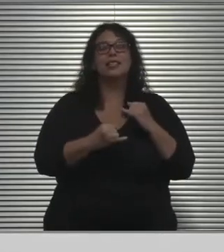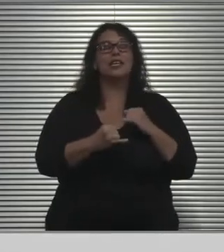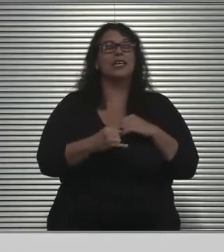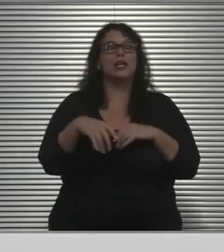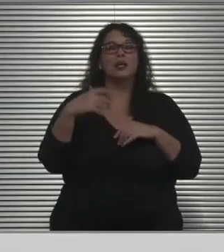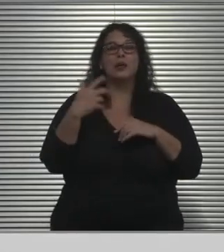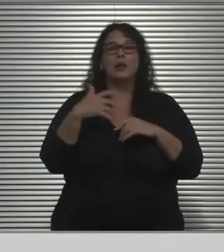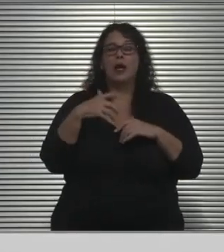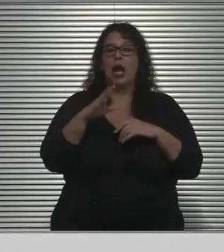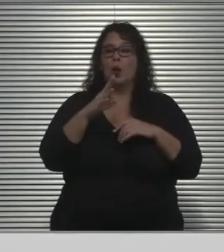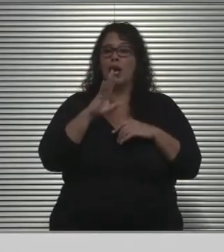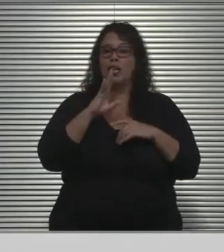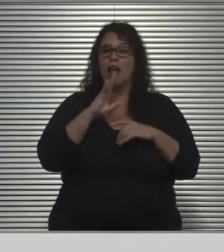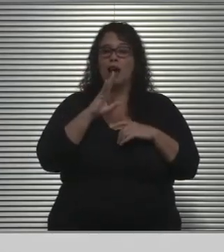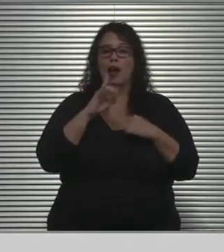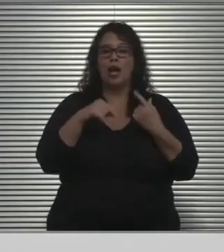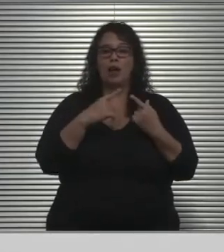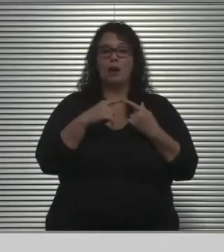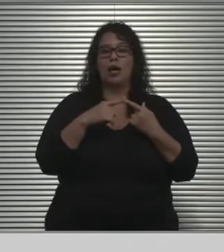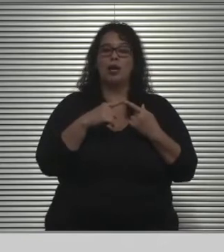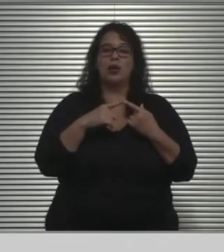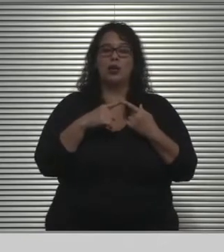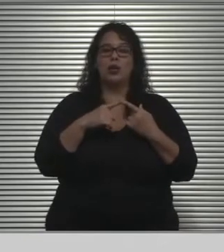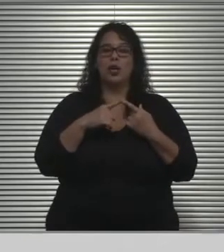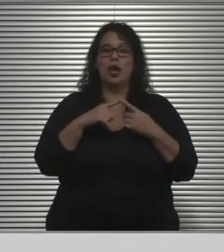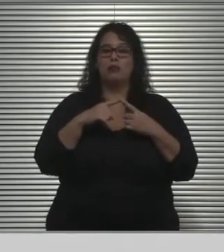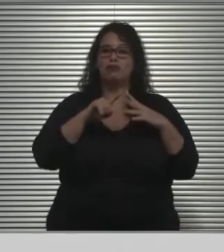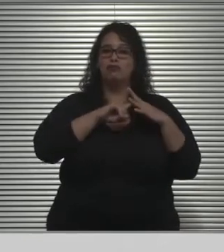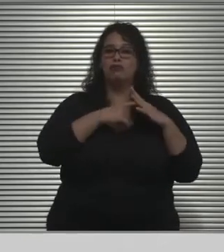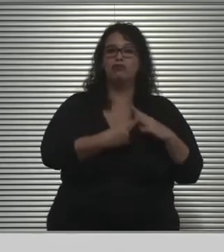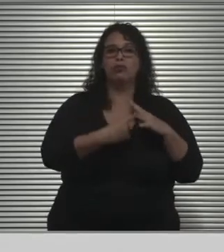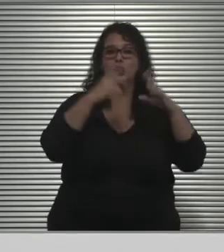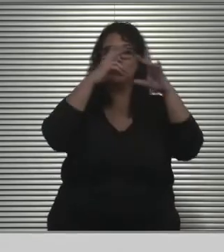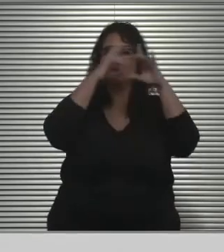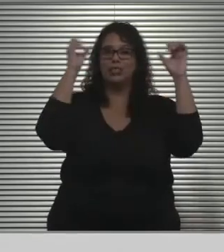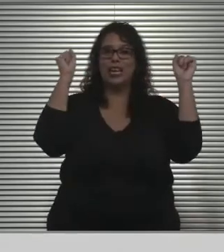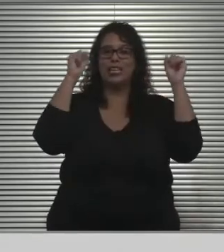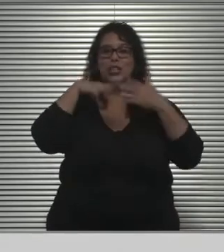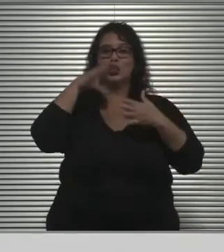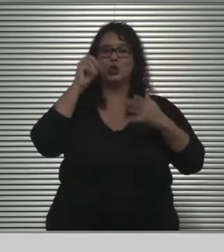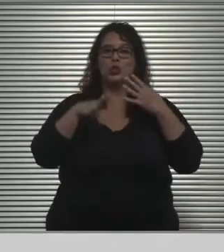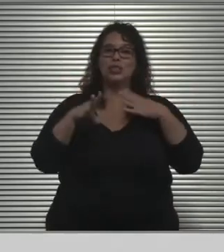just to tell you briefly, we're about to launch the superintendent's student advisory committee.